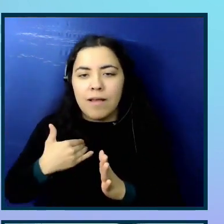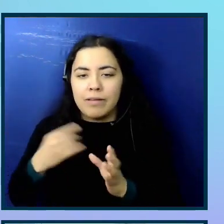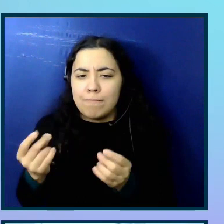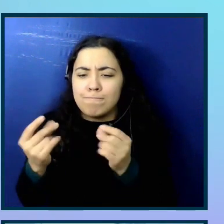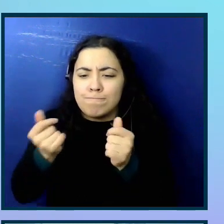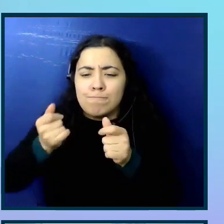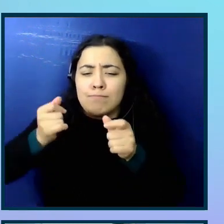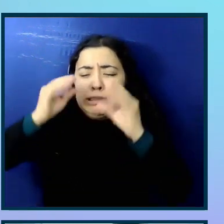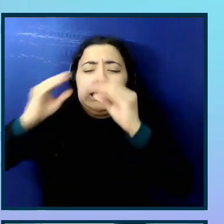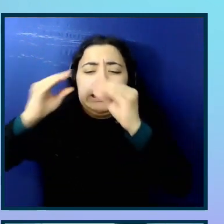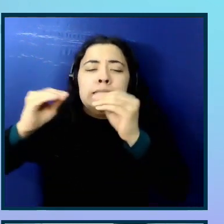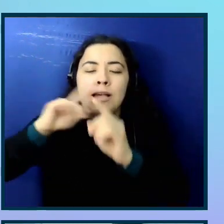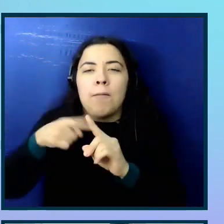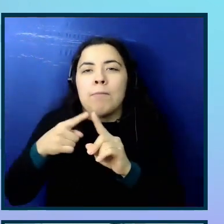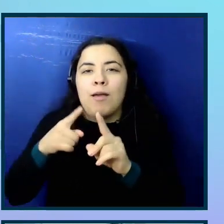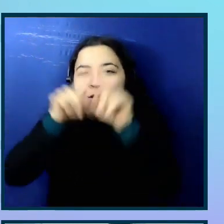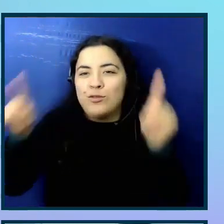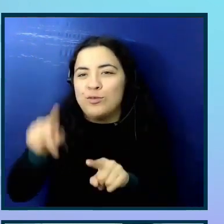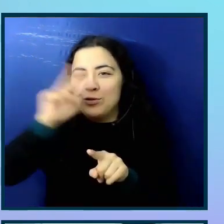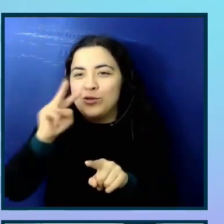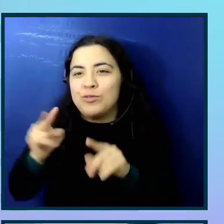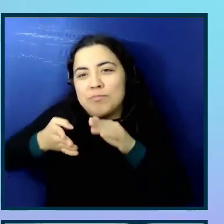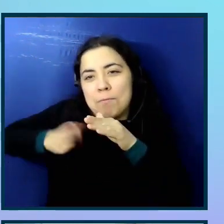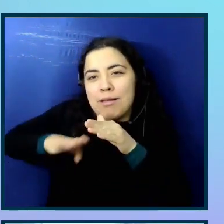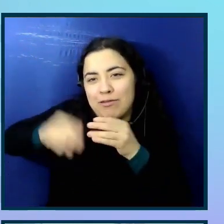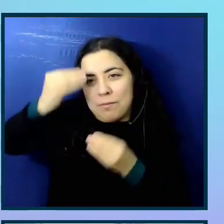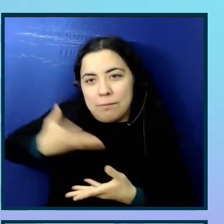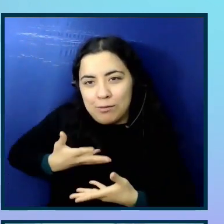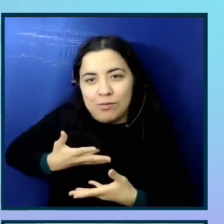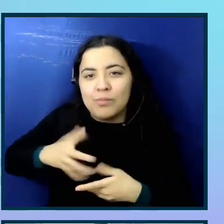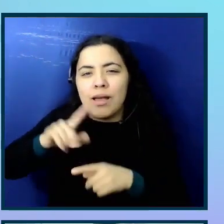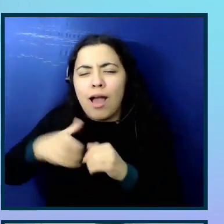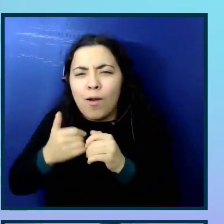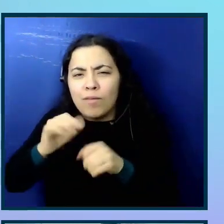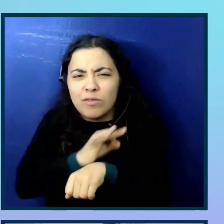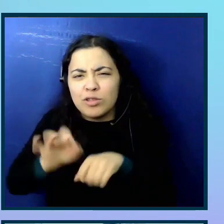about screen reader basics, how they function as well as the kinds of information